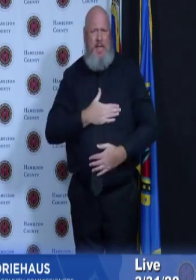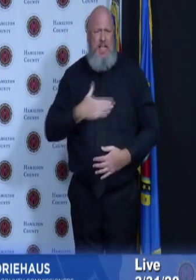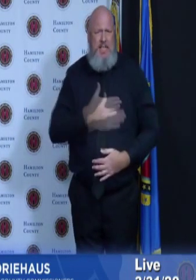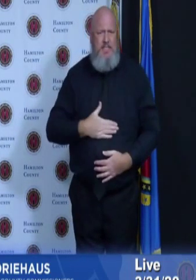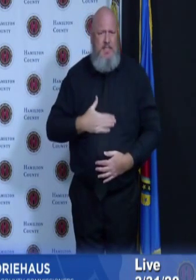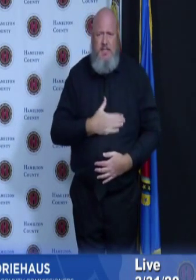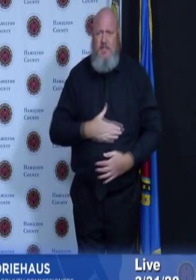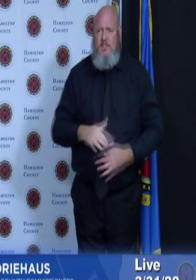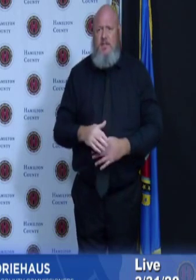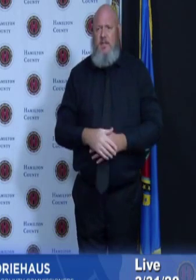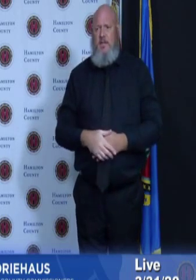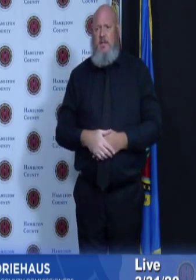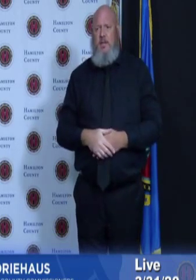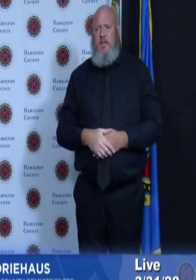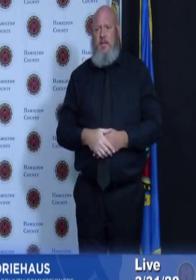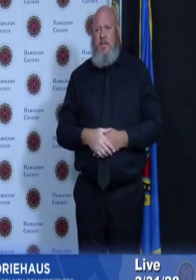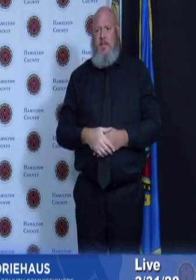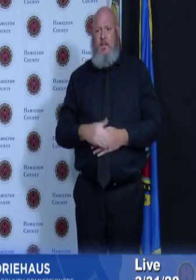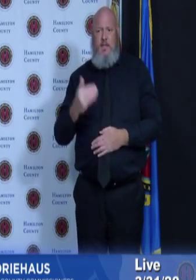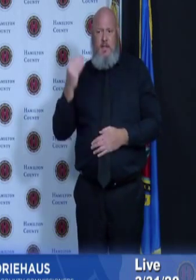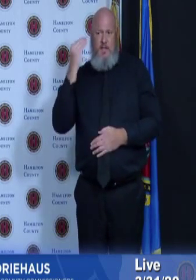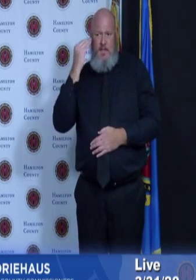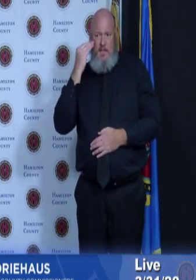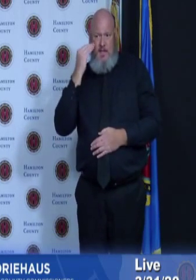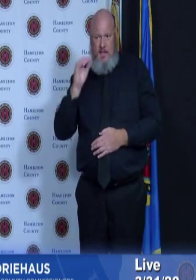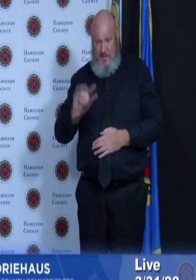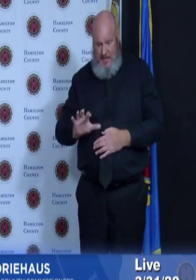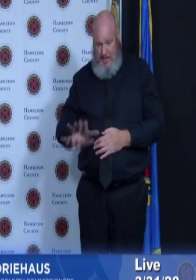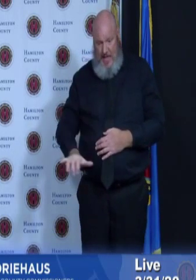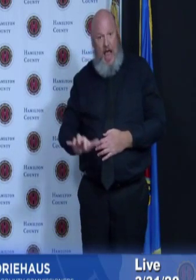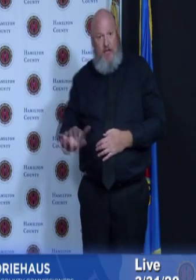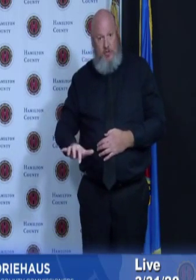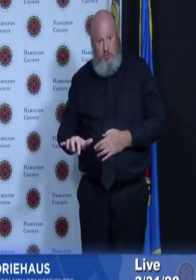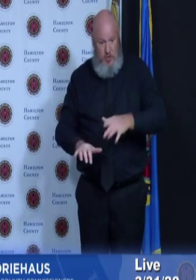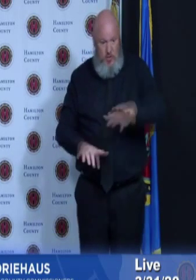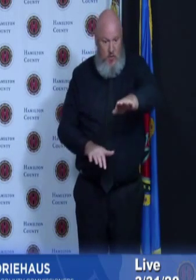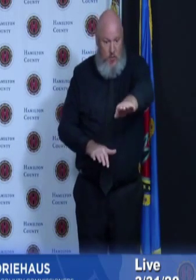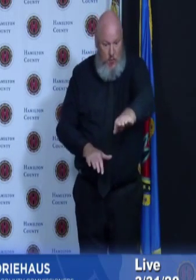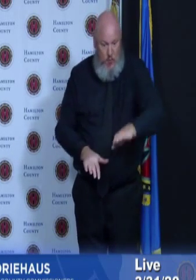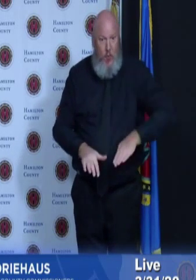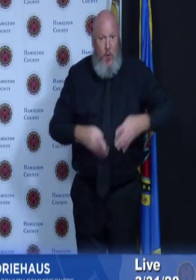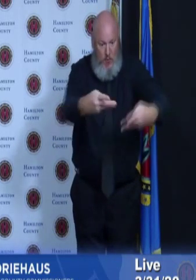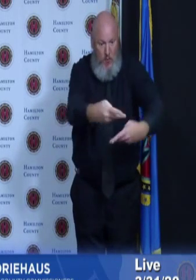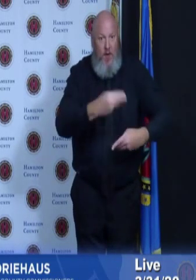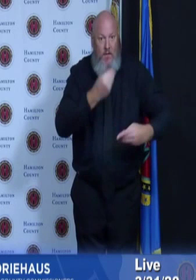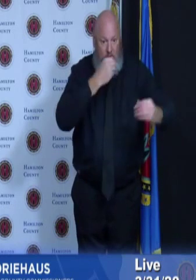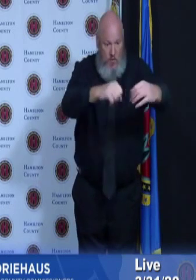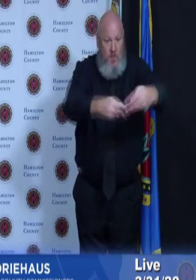stand when queuing once an hour two separate messages remind customers about